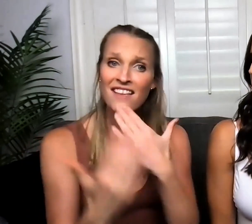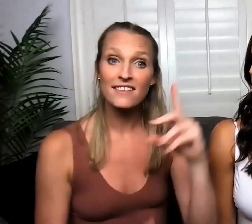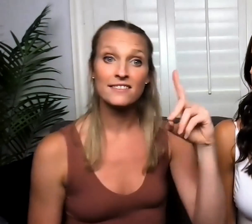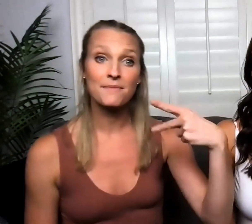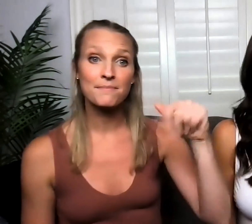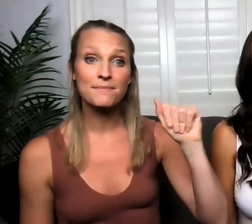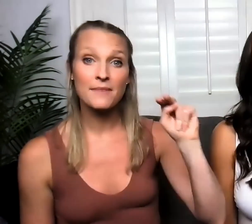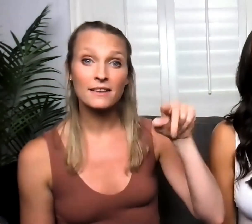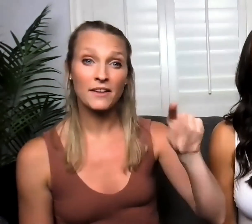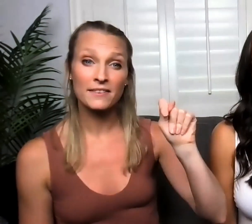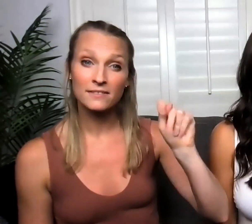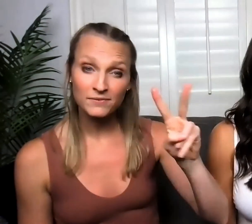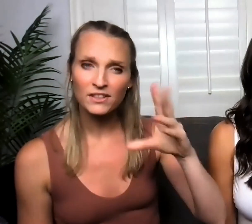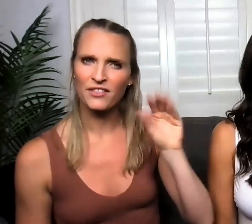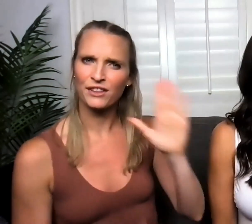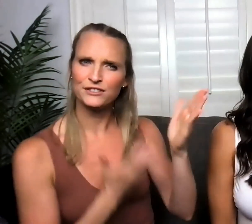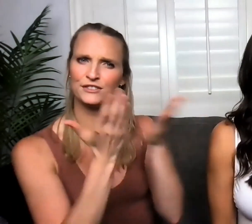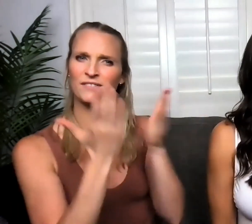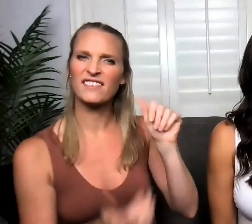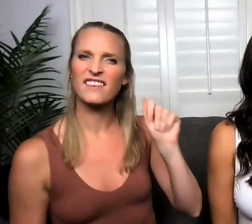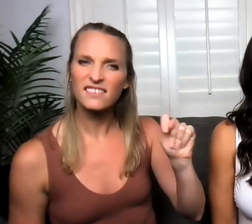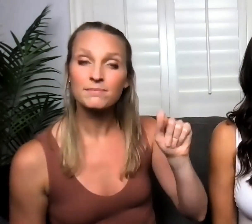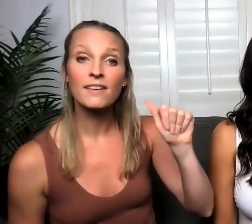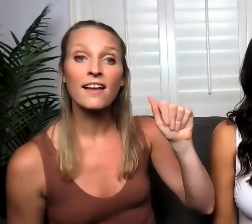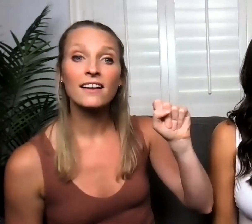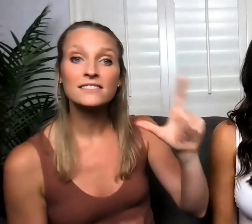We would like to thank DPAN.TV and their services